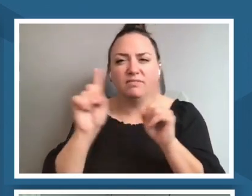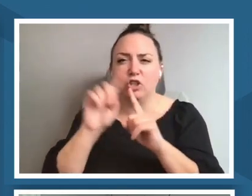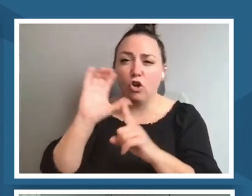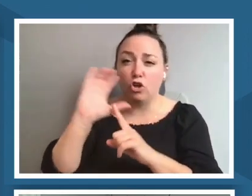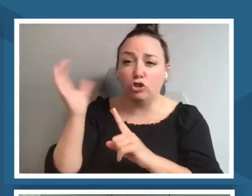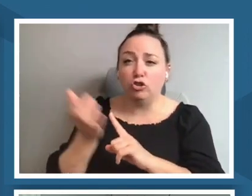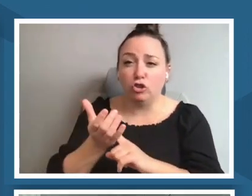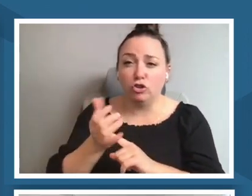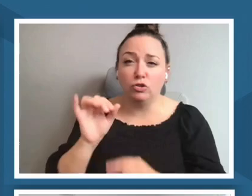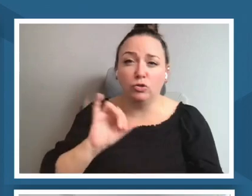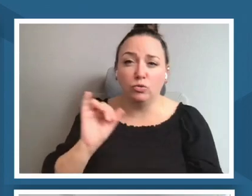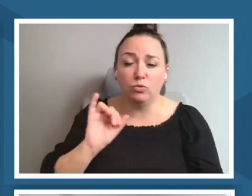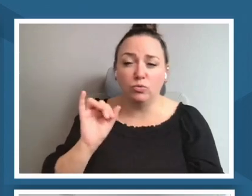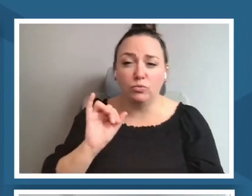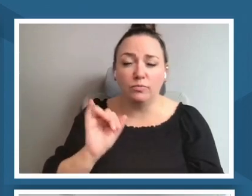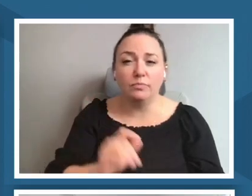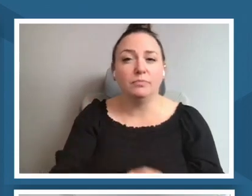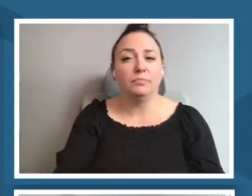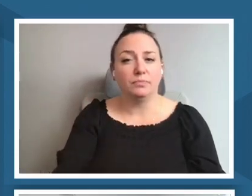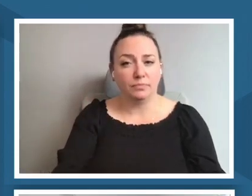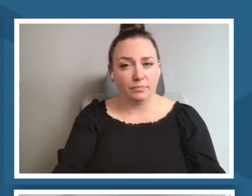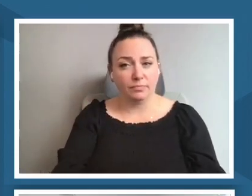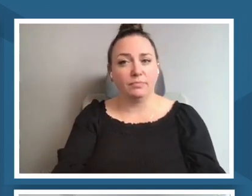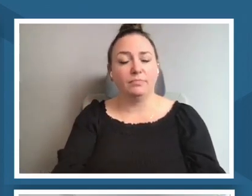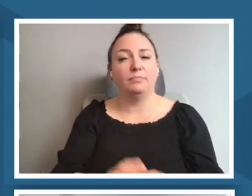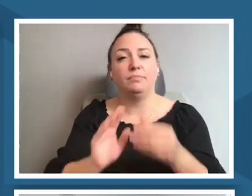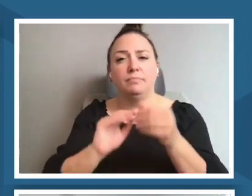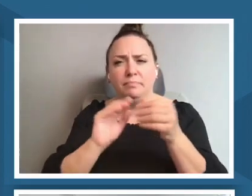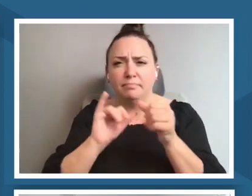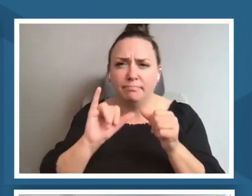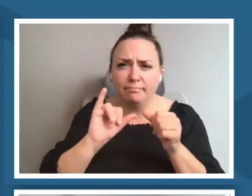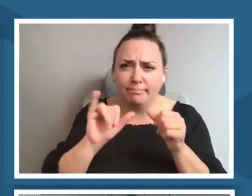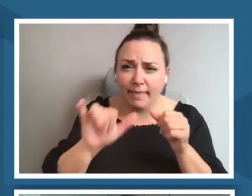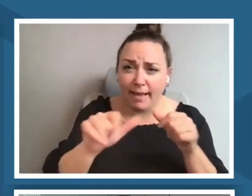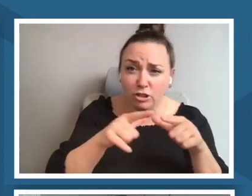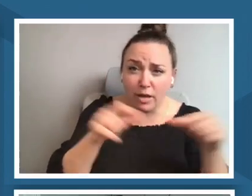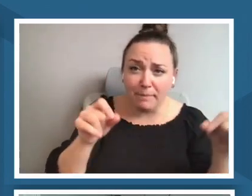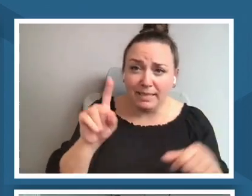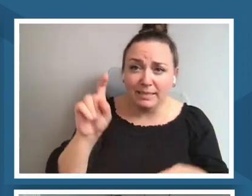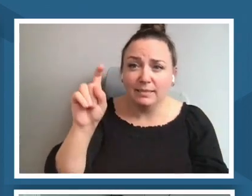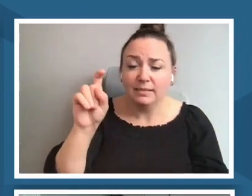and thinking a little bit about whether